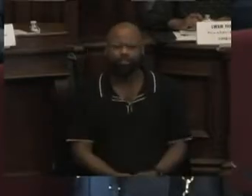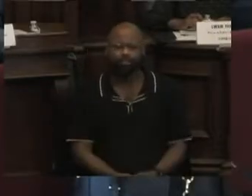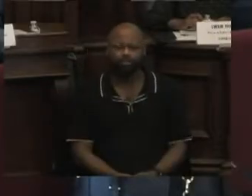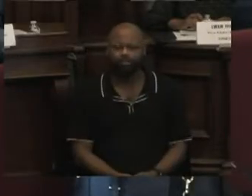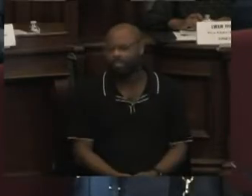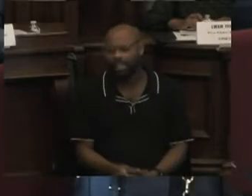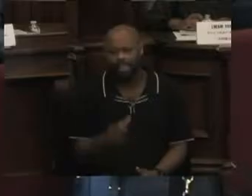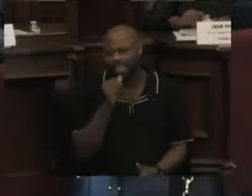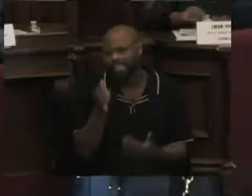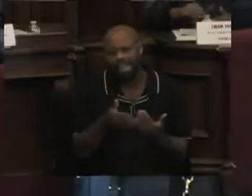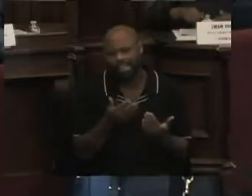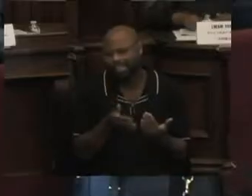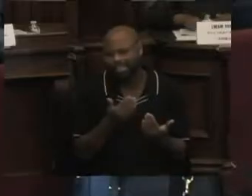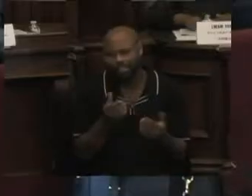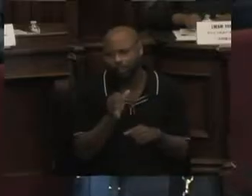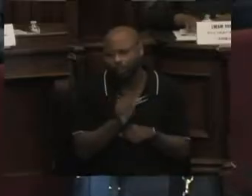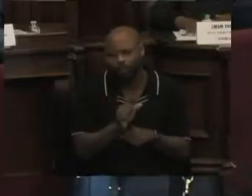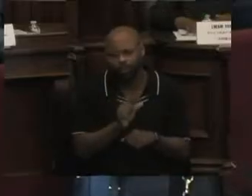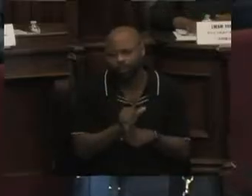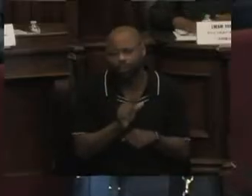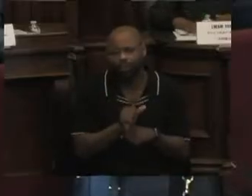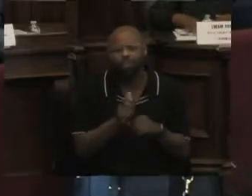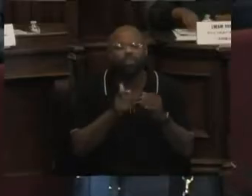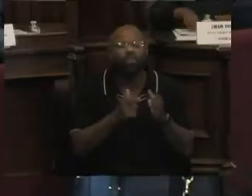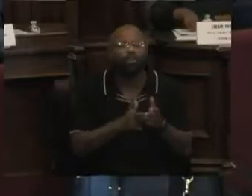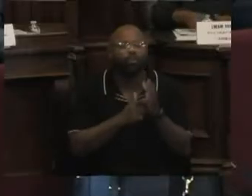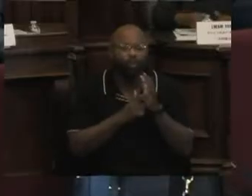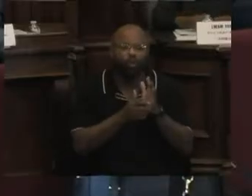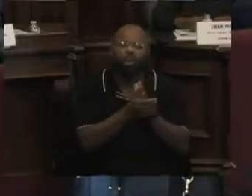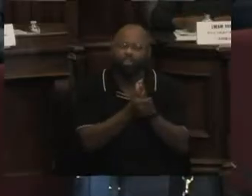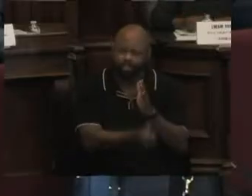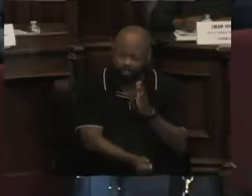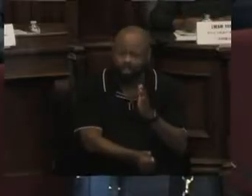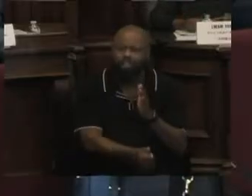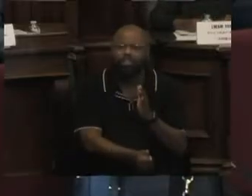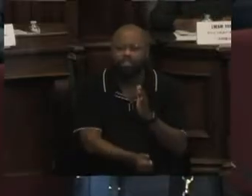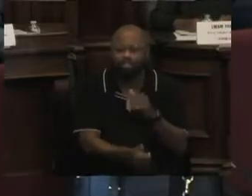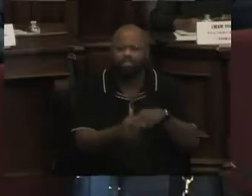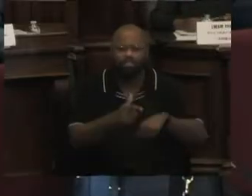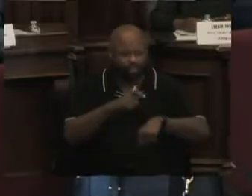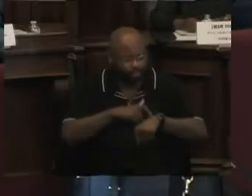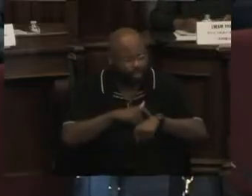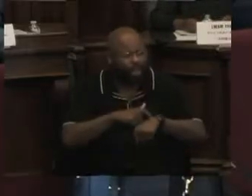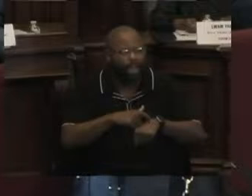it in a way that's easily digestible by the community.